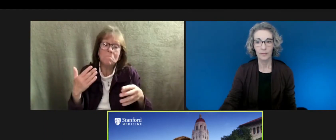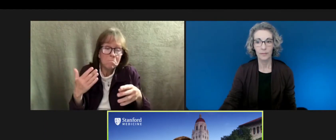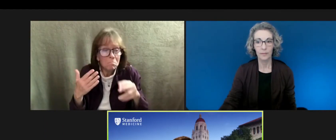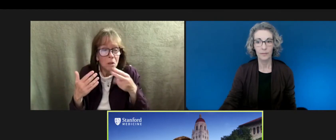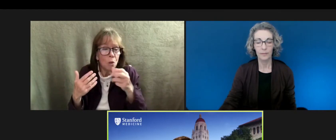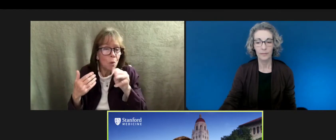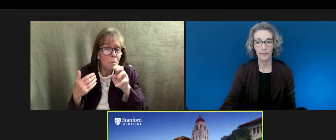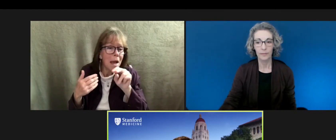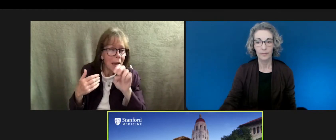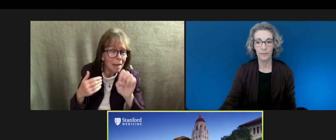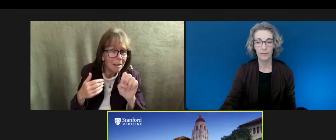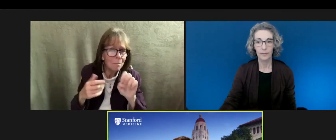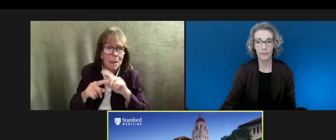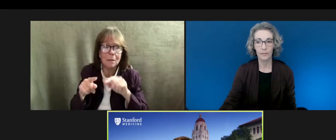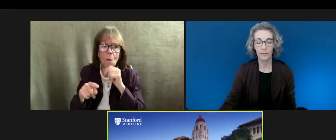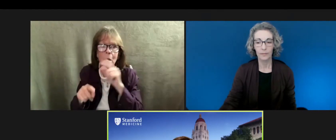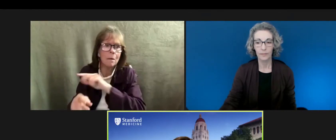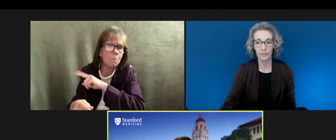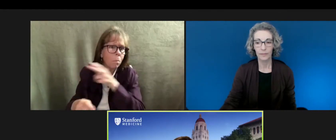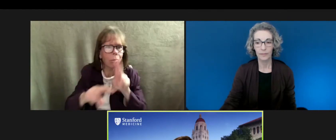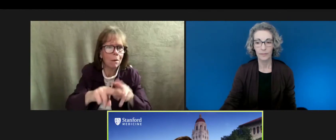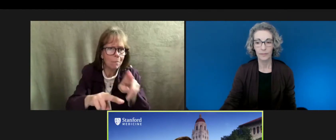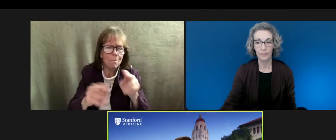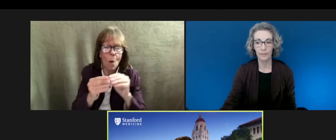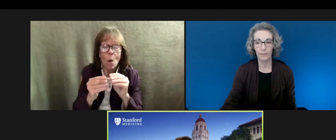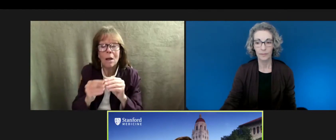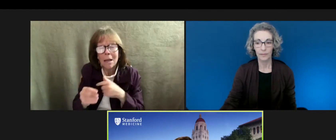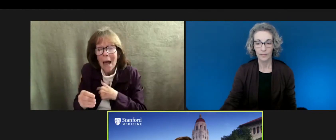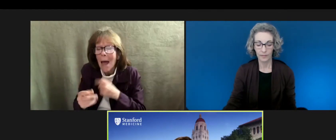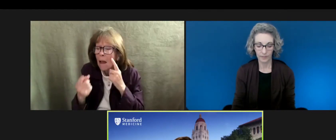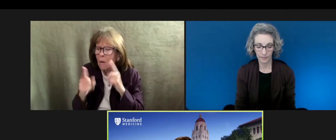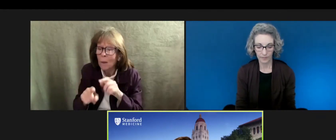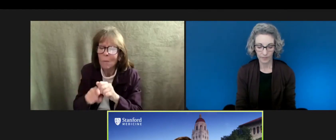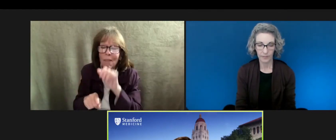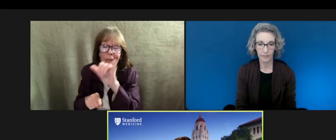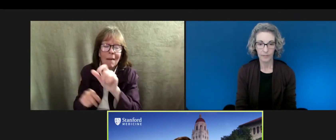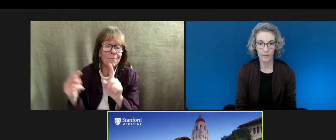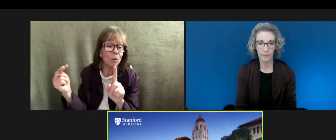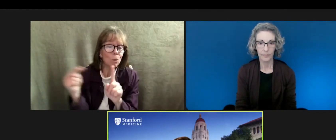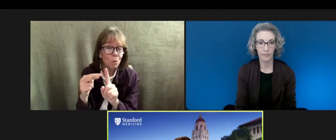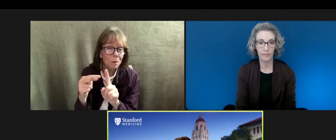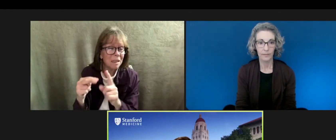And that's one of the, I think, main roadblocks to disclosure